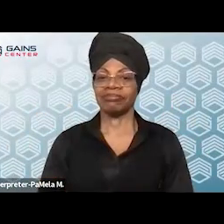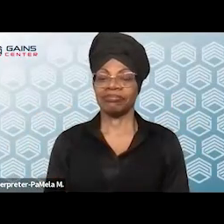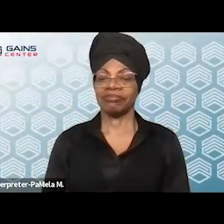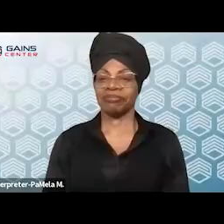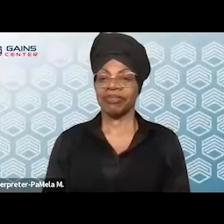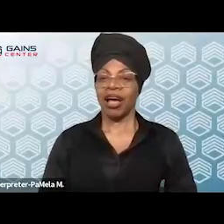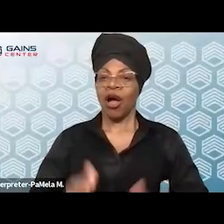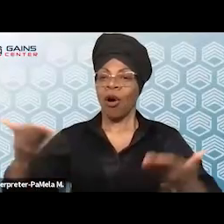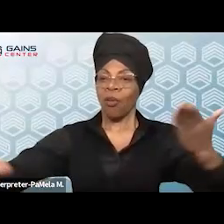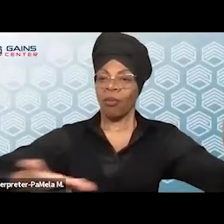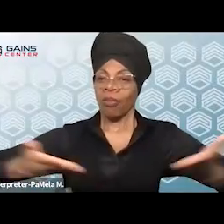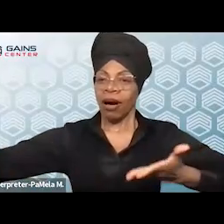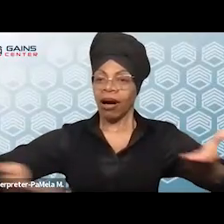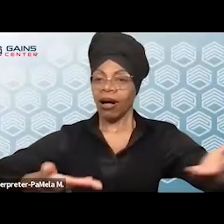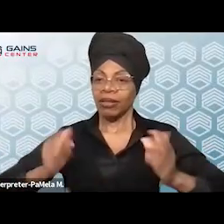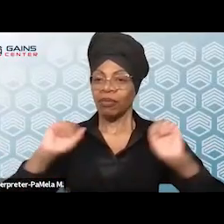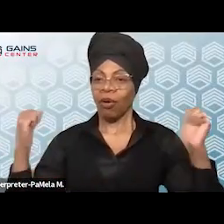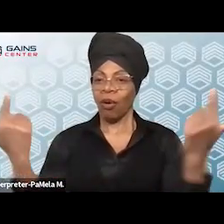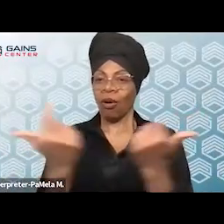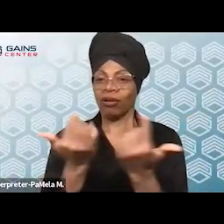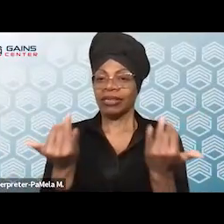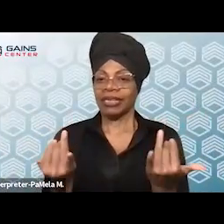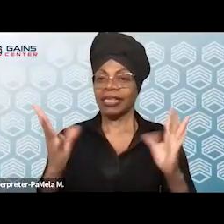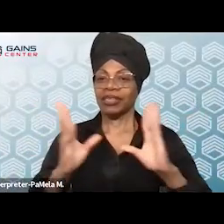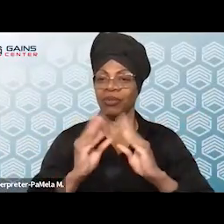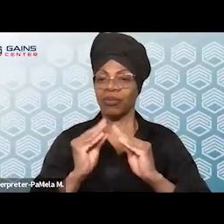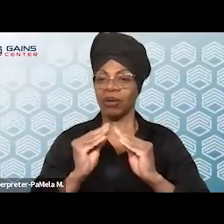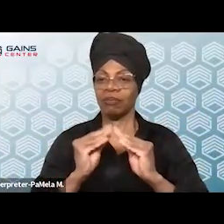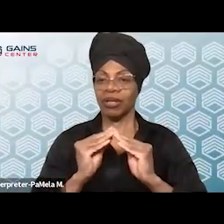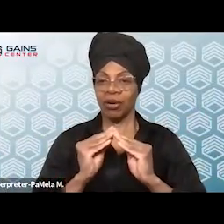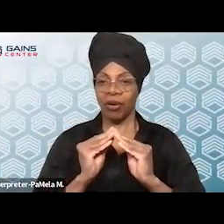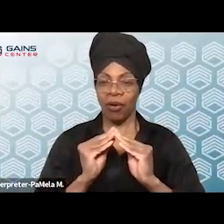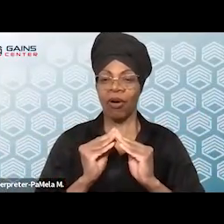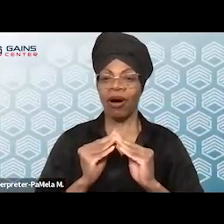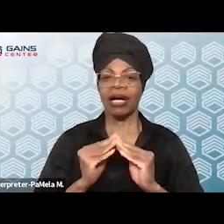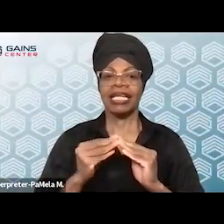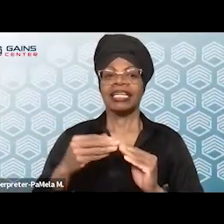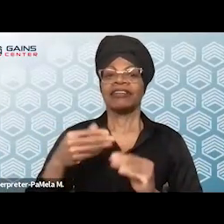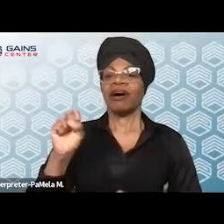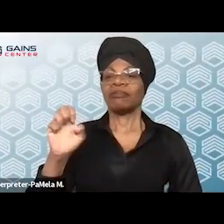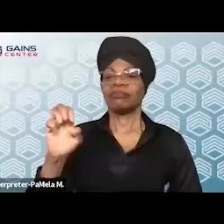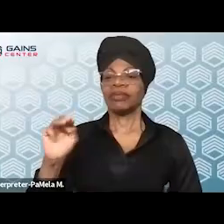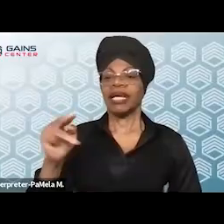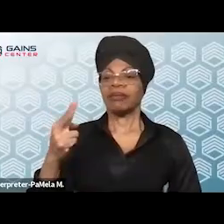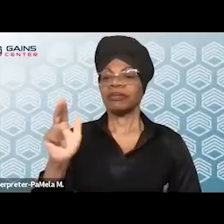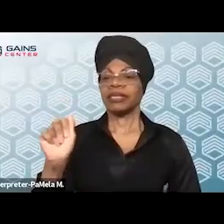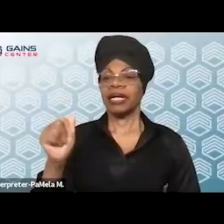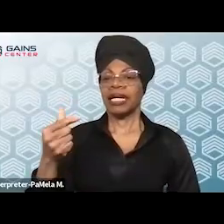Welcome everyone to today's webinar, presented by SAMHSA's GAINS Center, with the support of the Substance Abuse